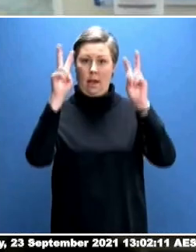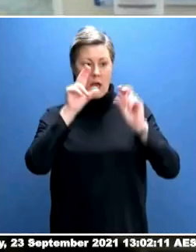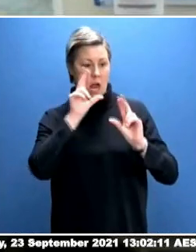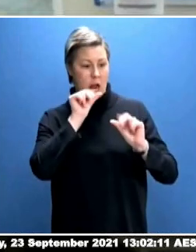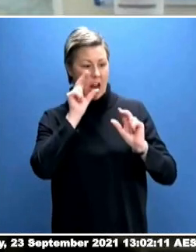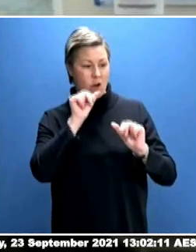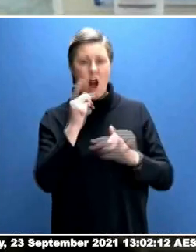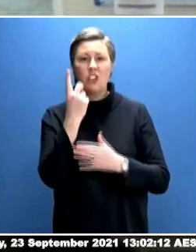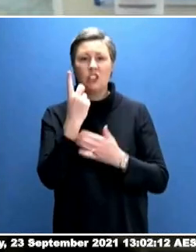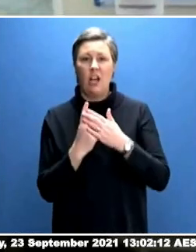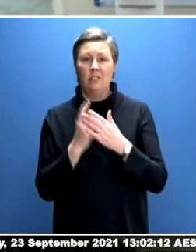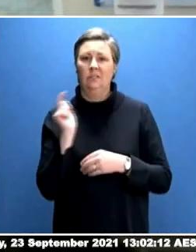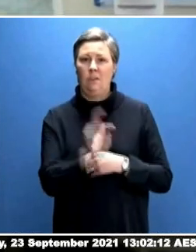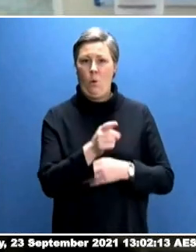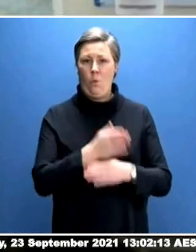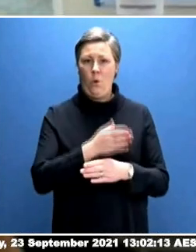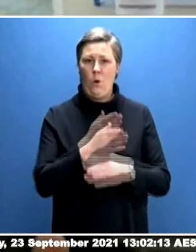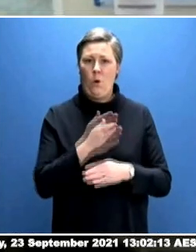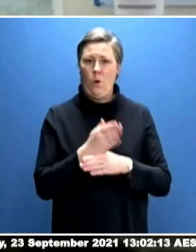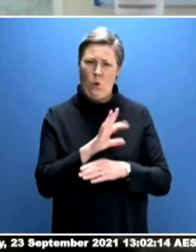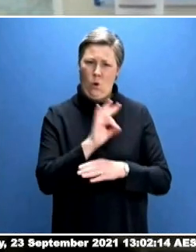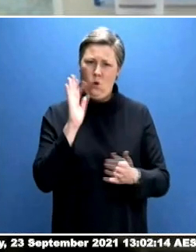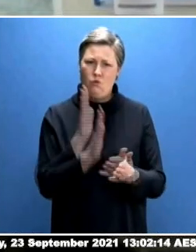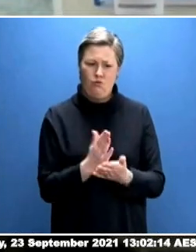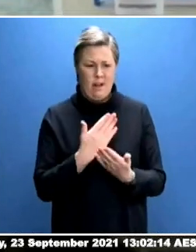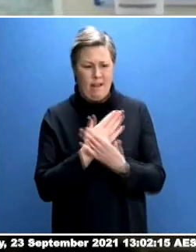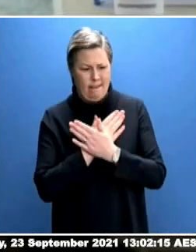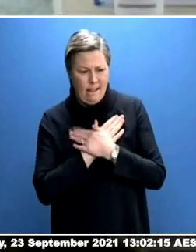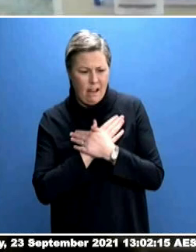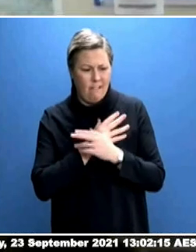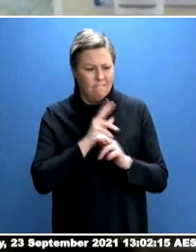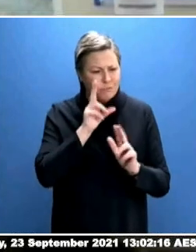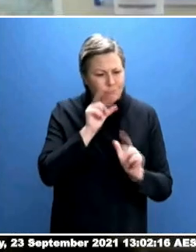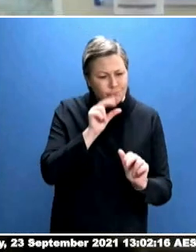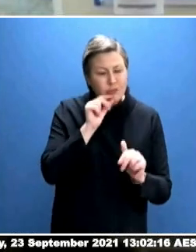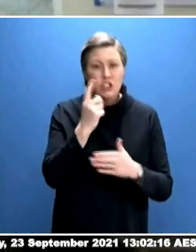They're not family, they don't get the inherent love and care that you do at home.